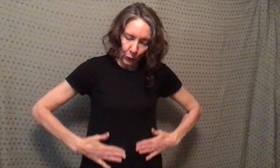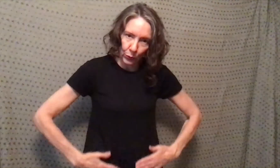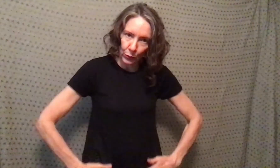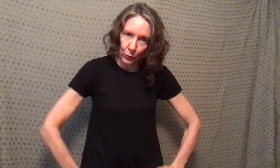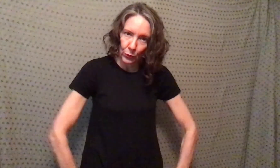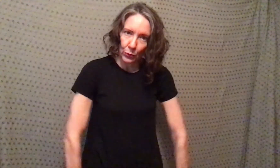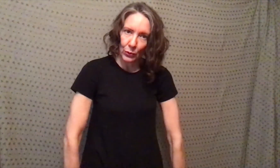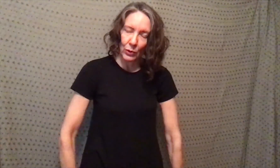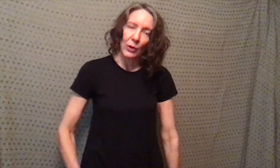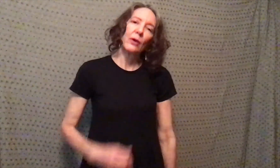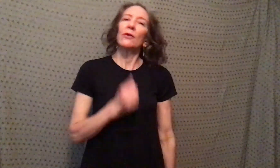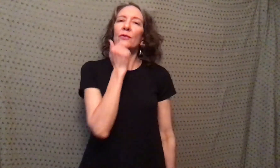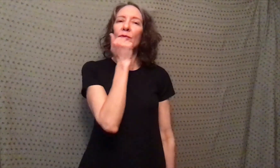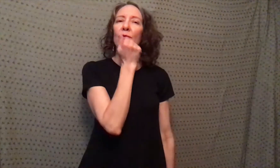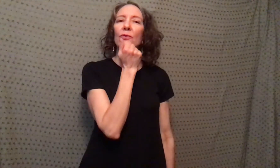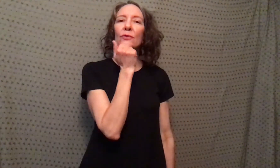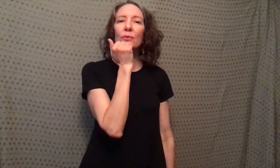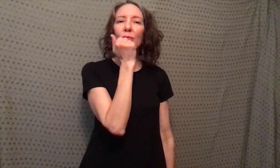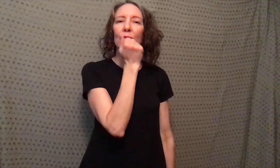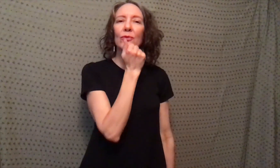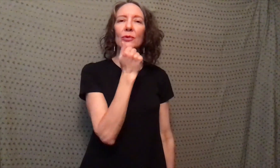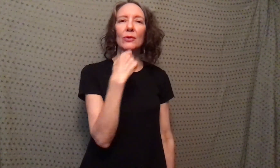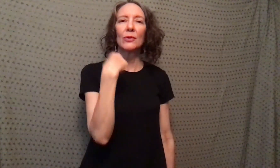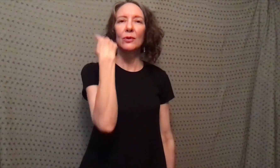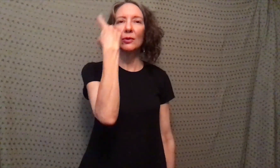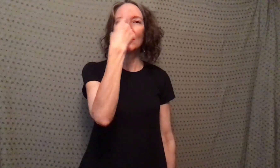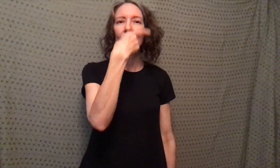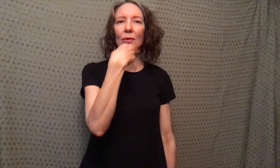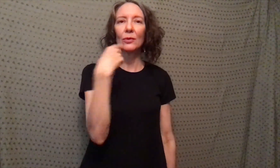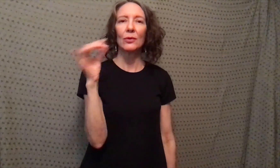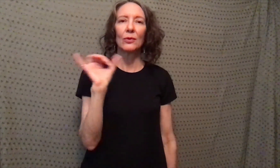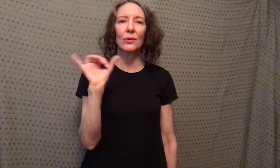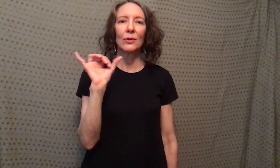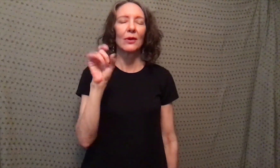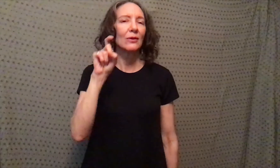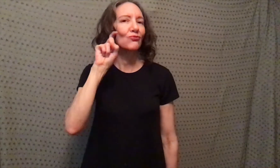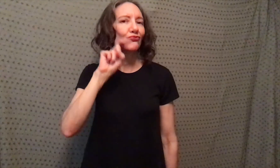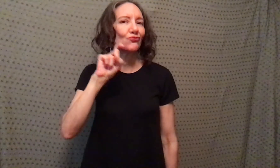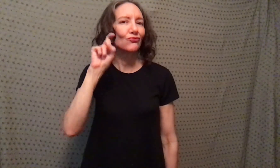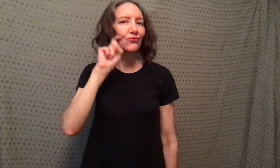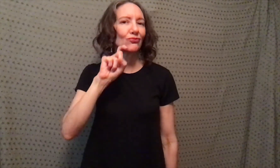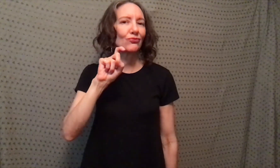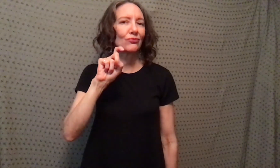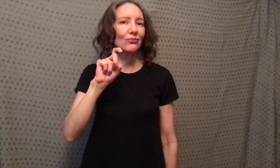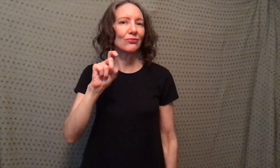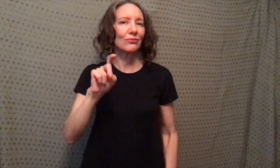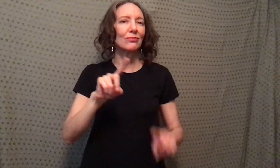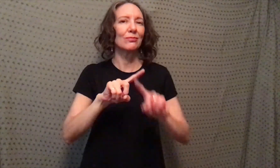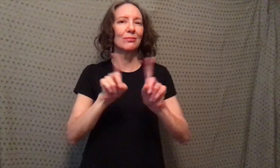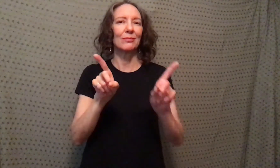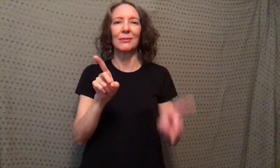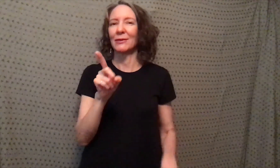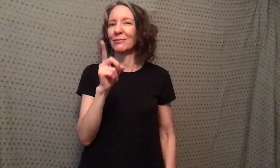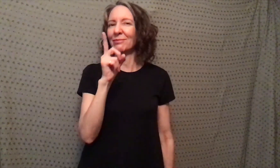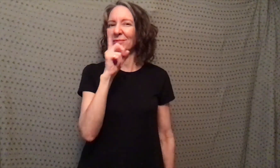This jacket is made of a fabric that looks like rubber,